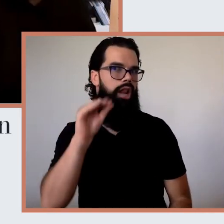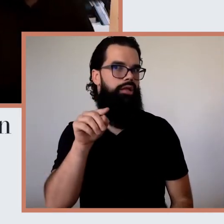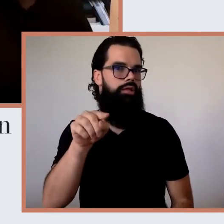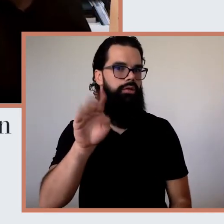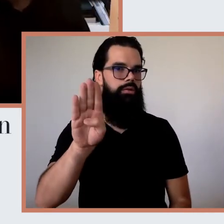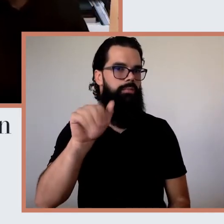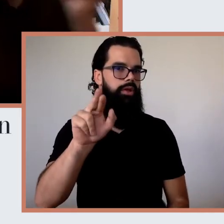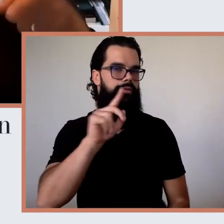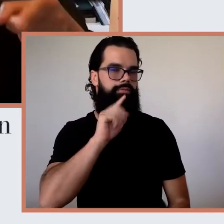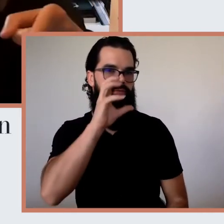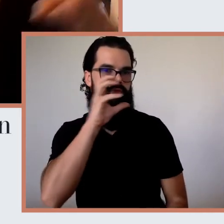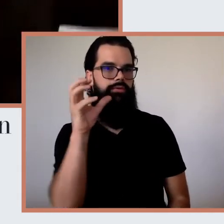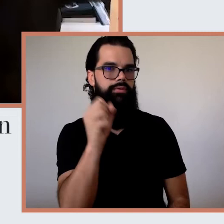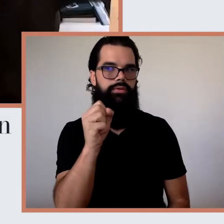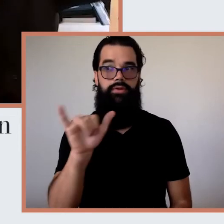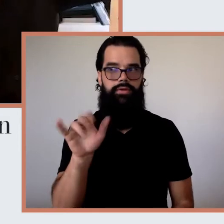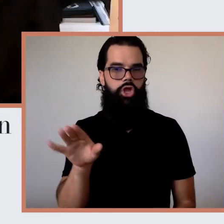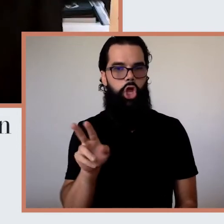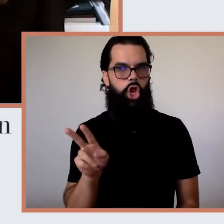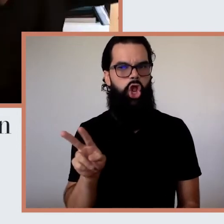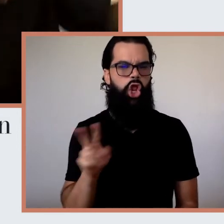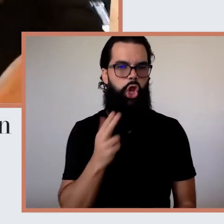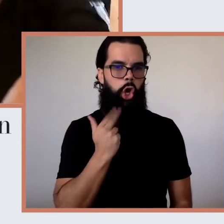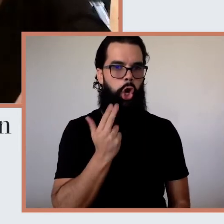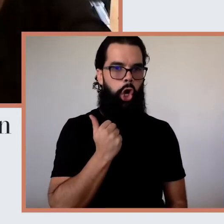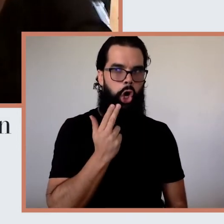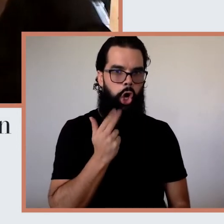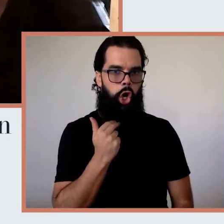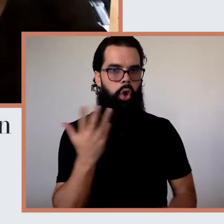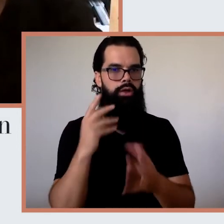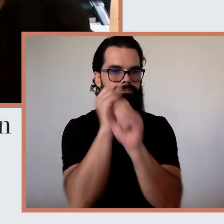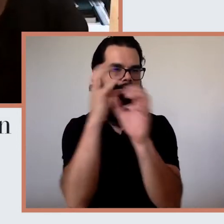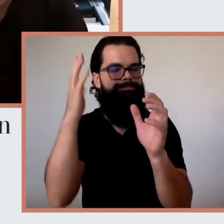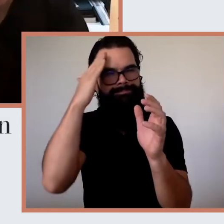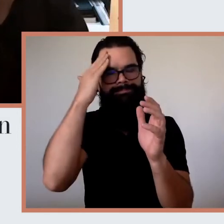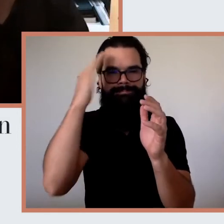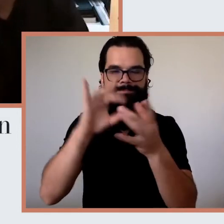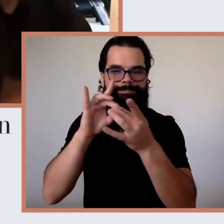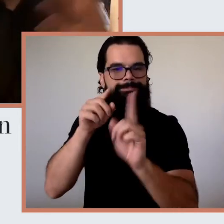oh my God, that guy who we met at the bar, that's who's here? Oh my God, you're thinking,